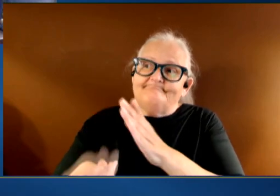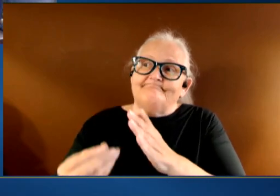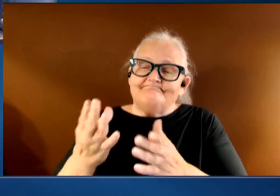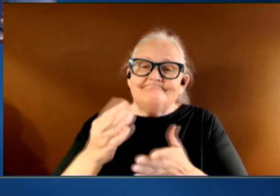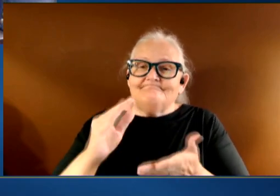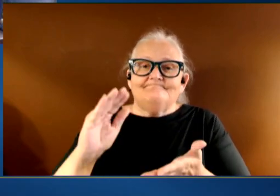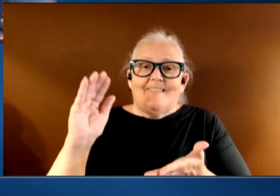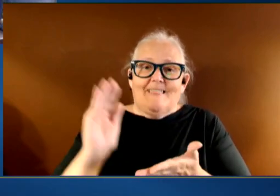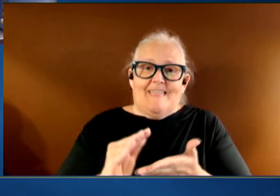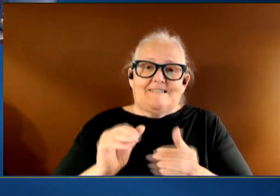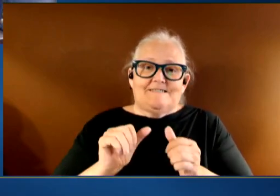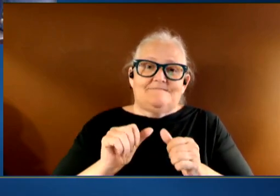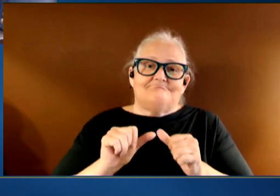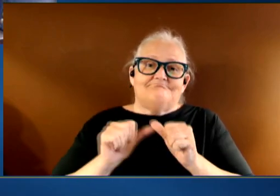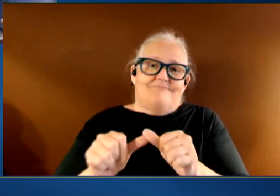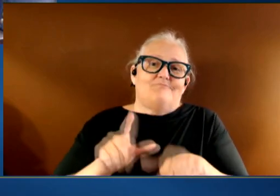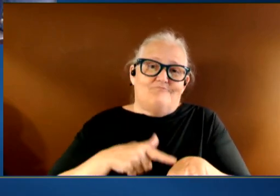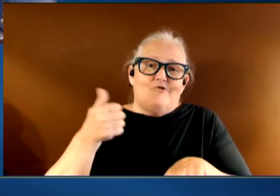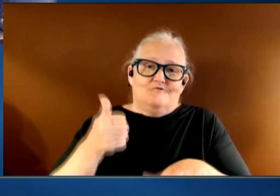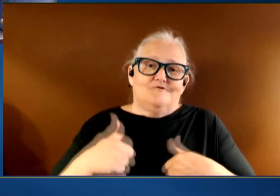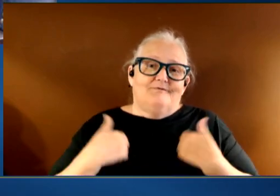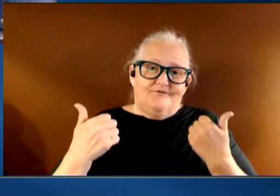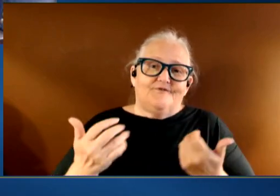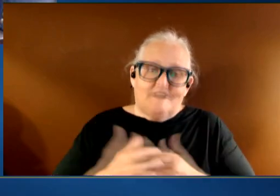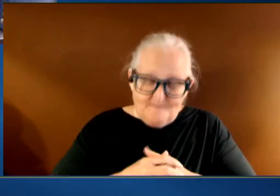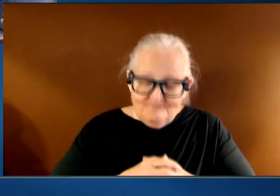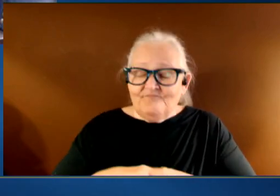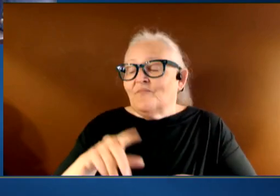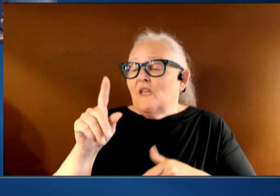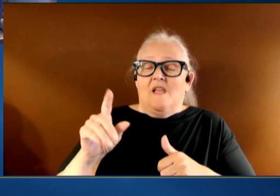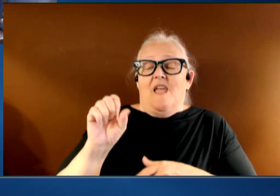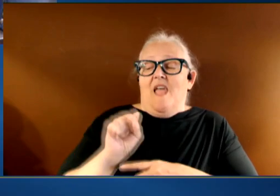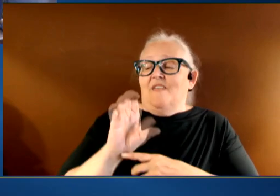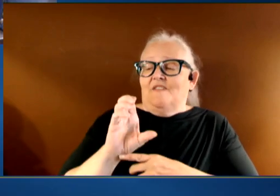Sickle cell disease was initially described in literature in 1910 by